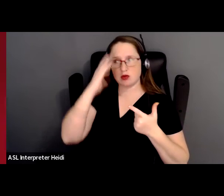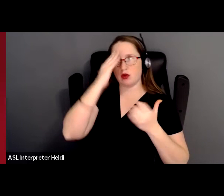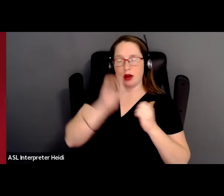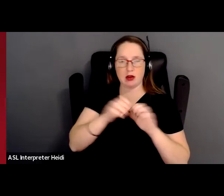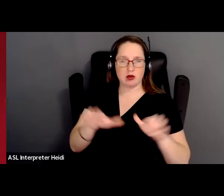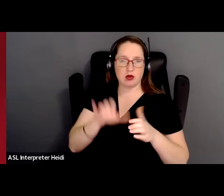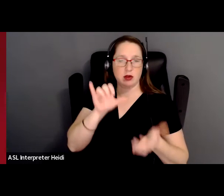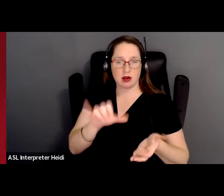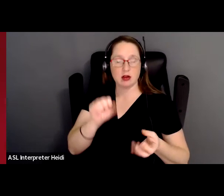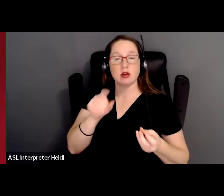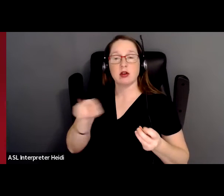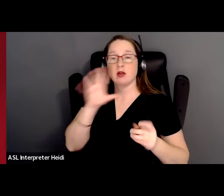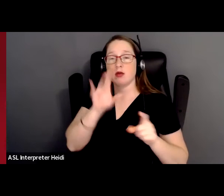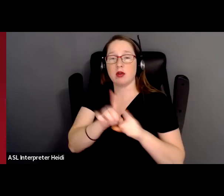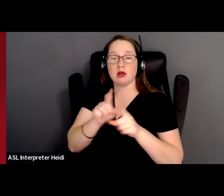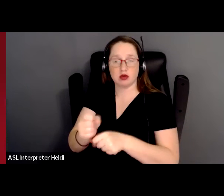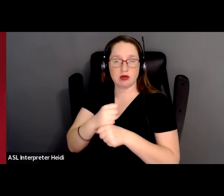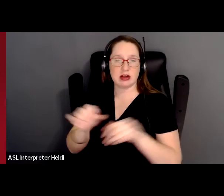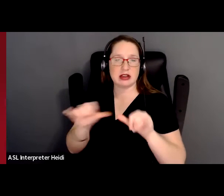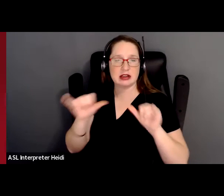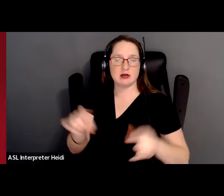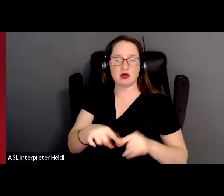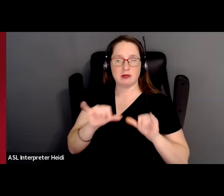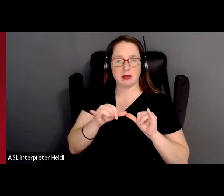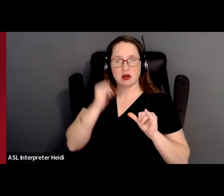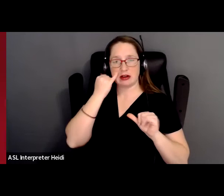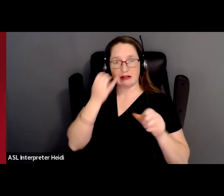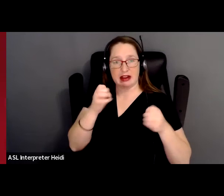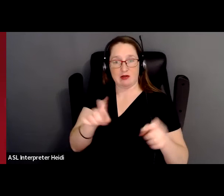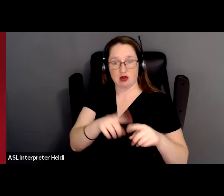They will also create a system to measure whether the efforts to move people from